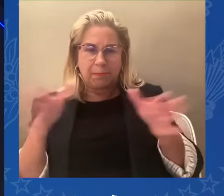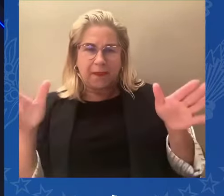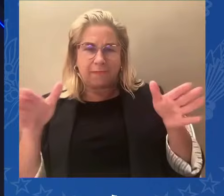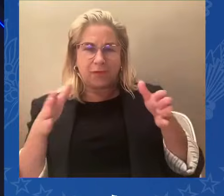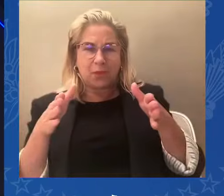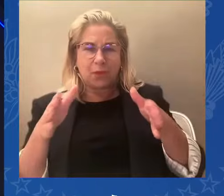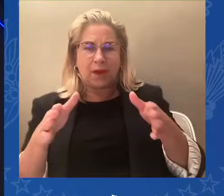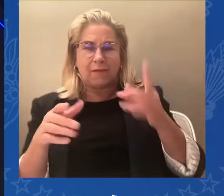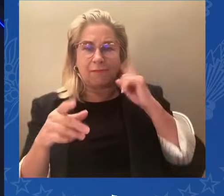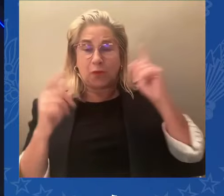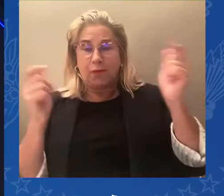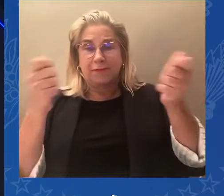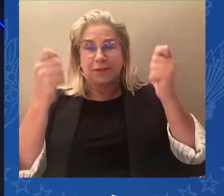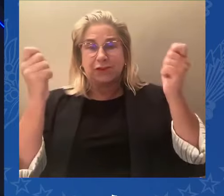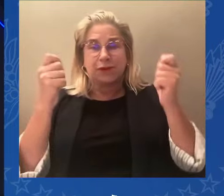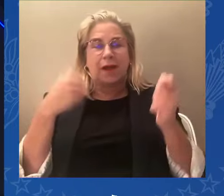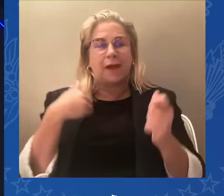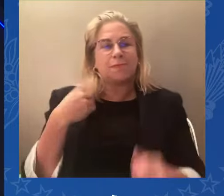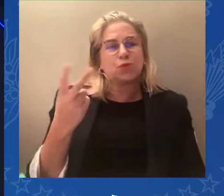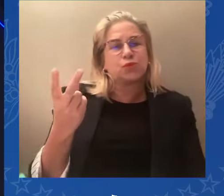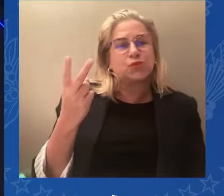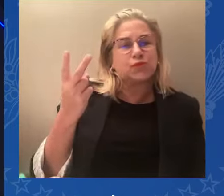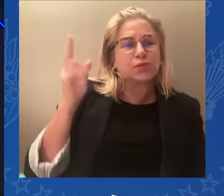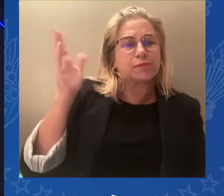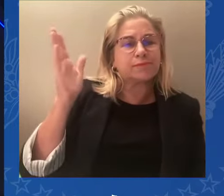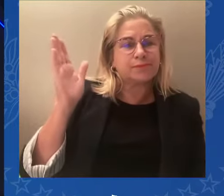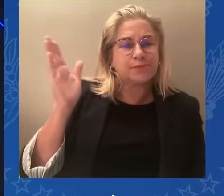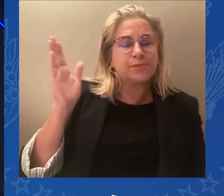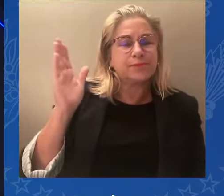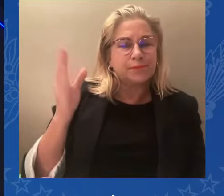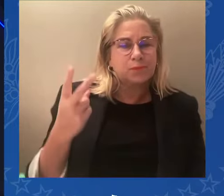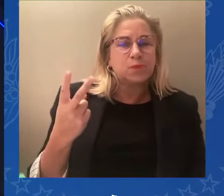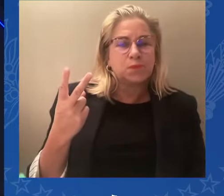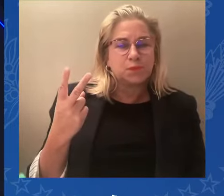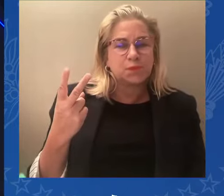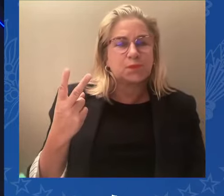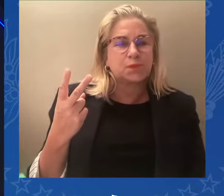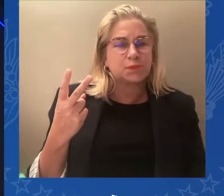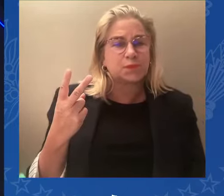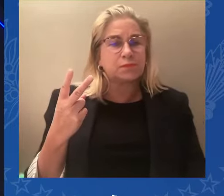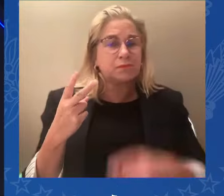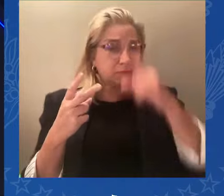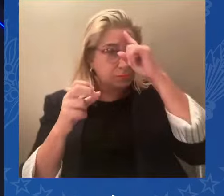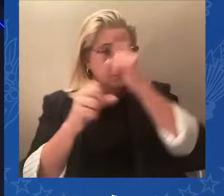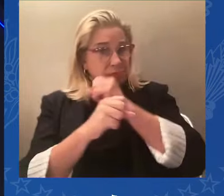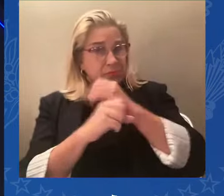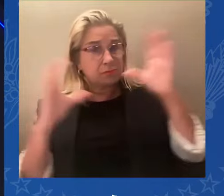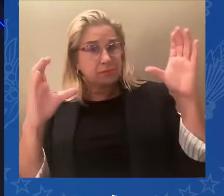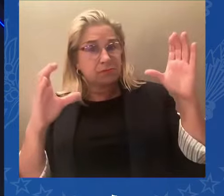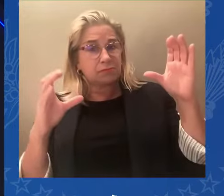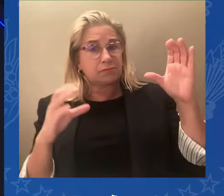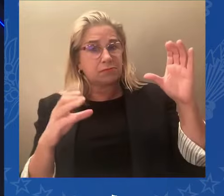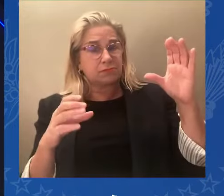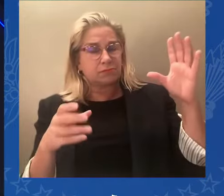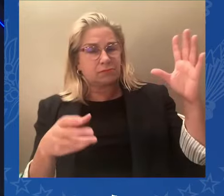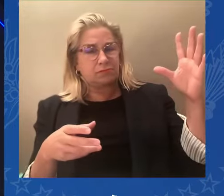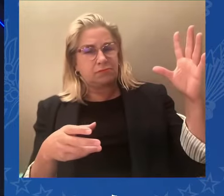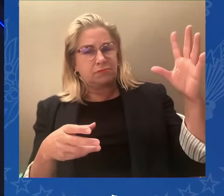who embody both the vision of our ancestors and the victory we seek today.